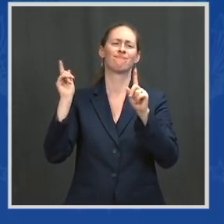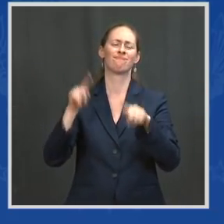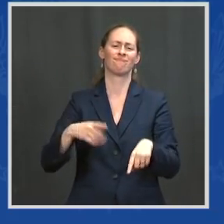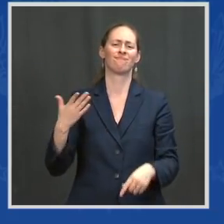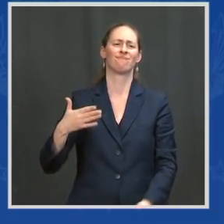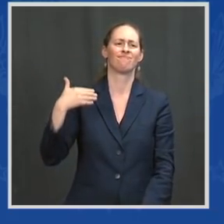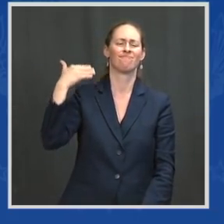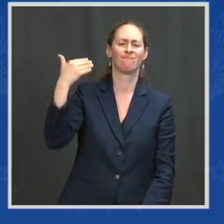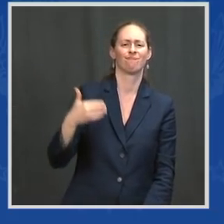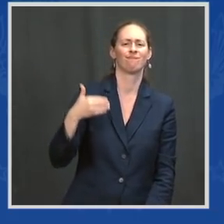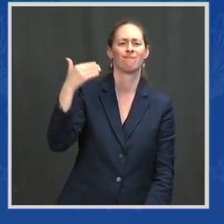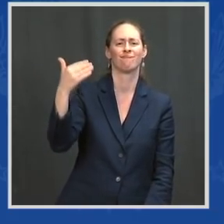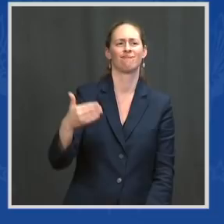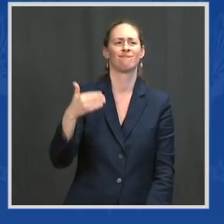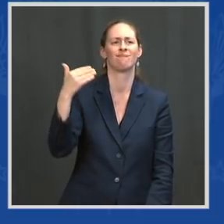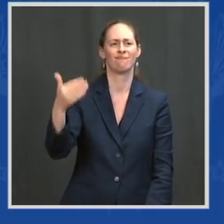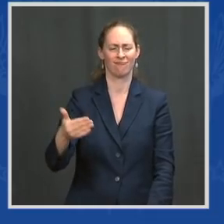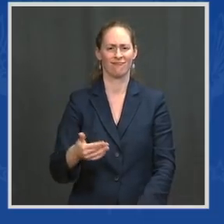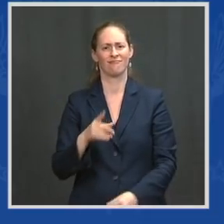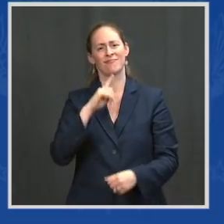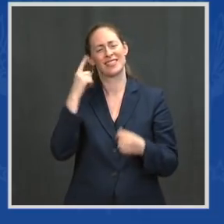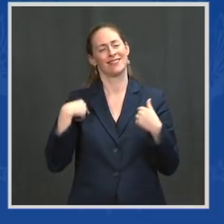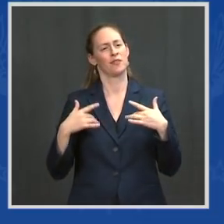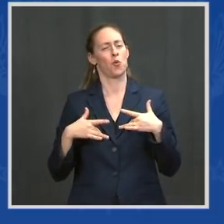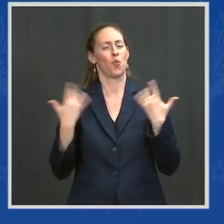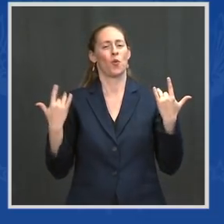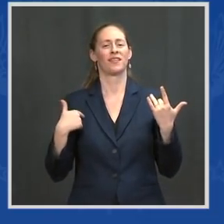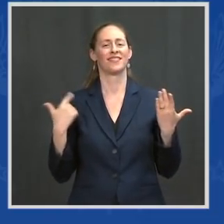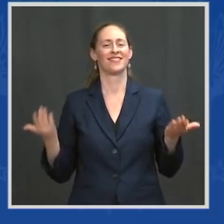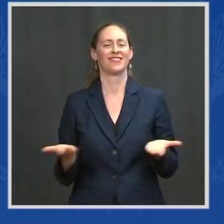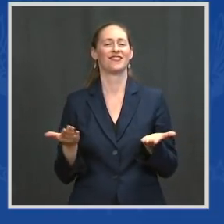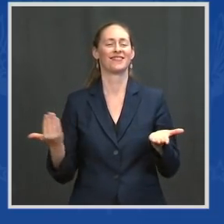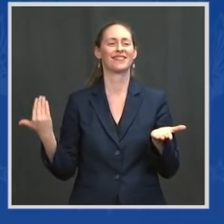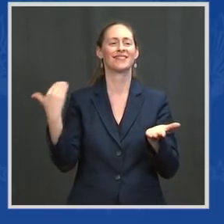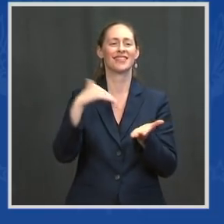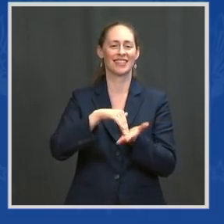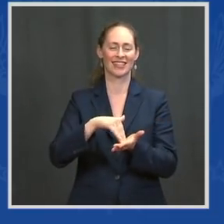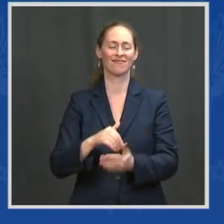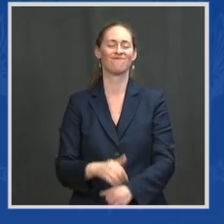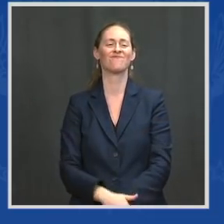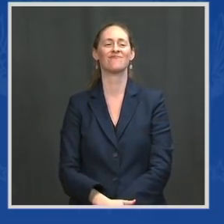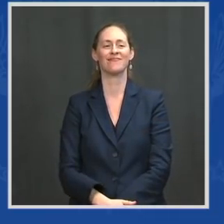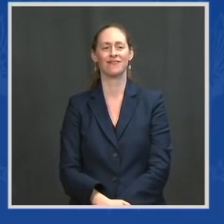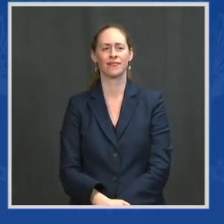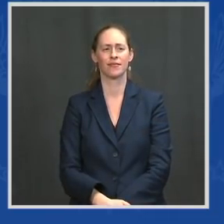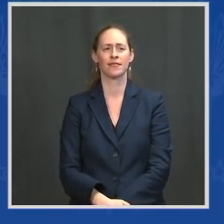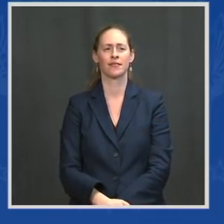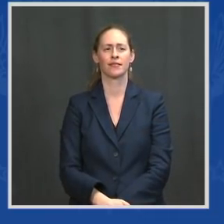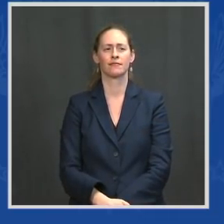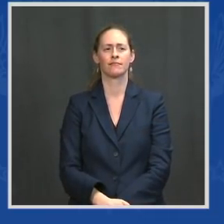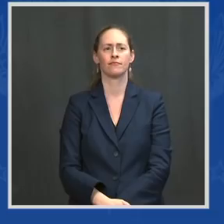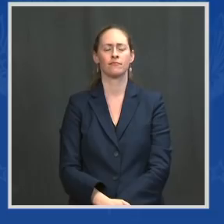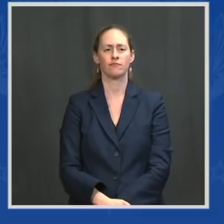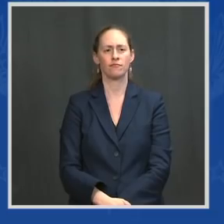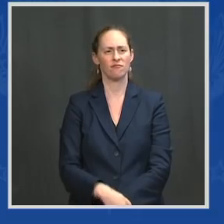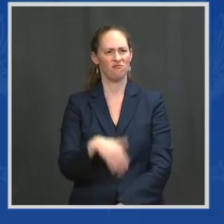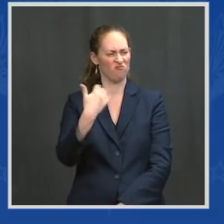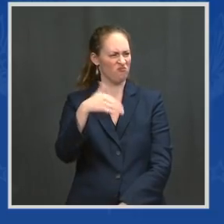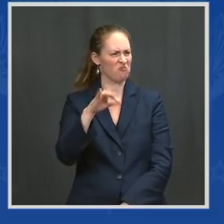And I -- it's hard to believe that -- that you got -- you got hit as badly as you have within the timeframe you have.